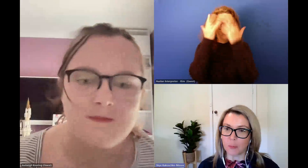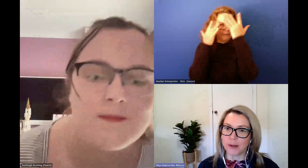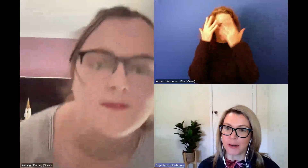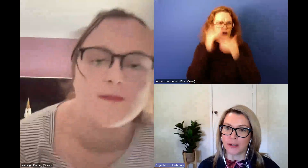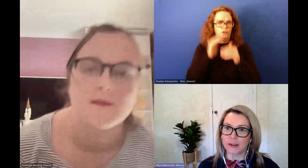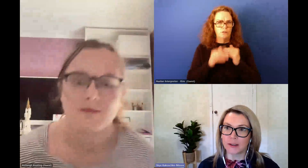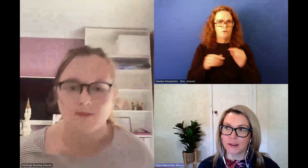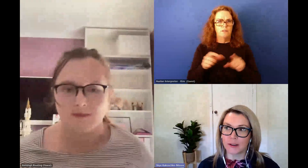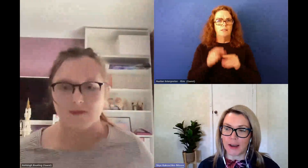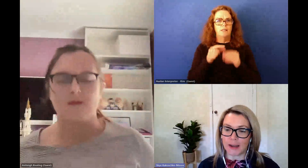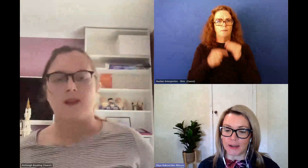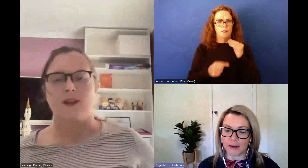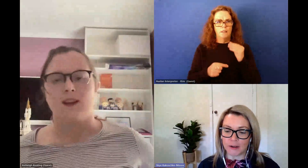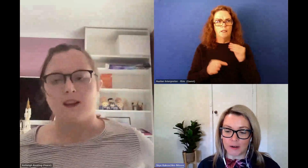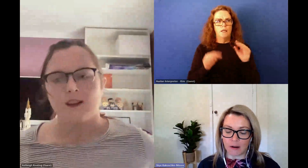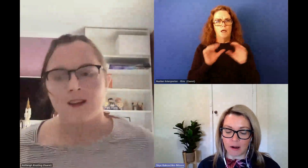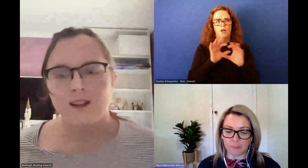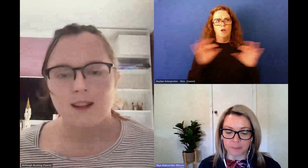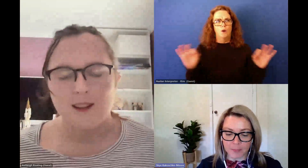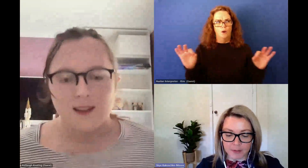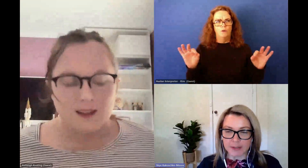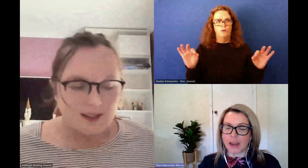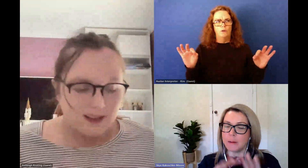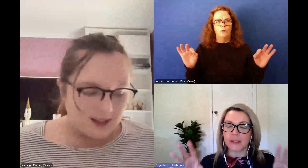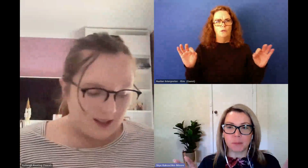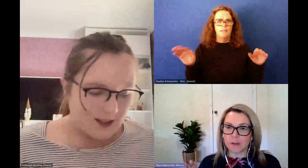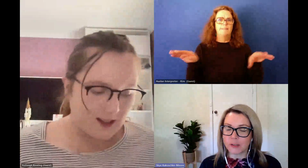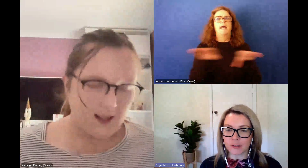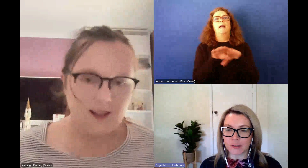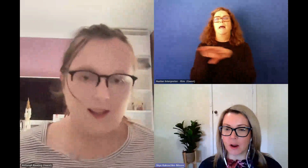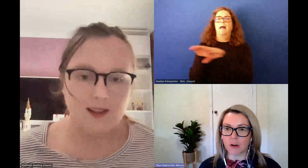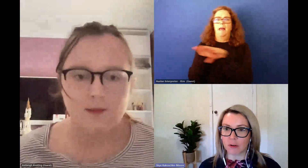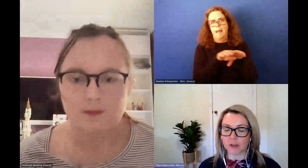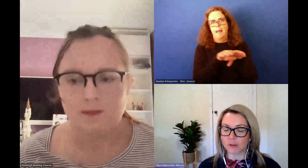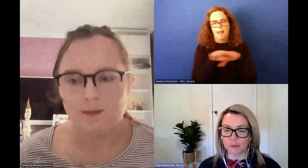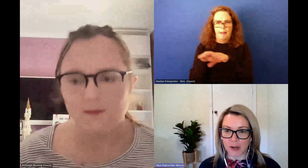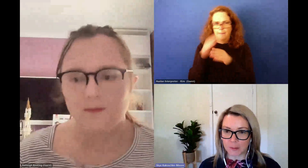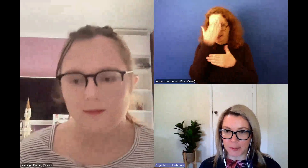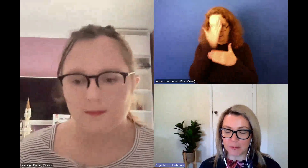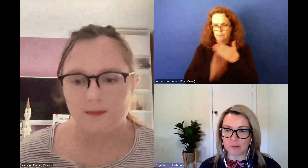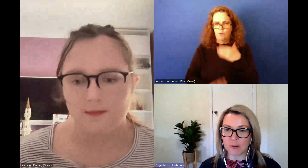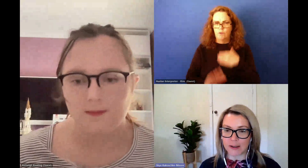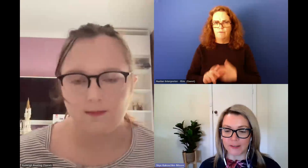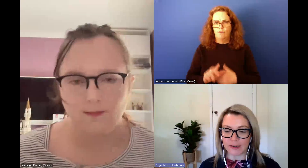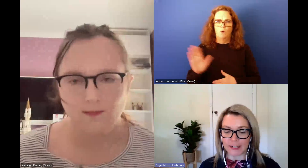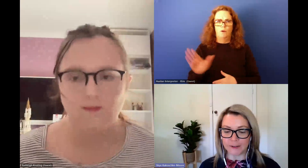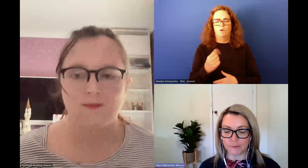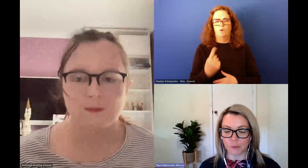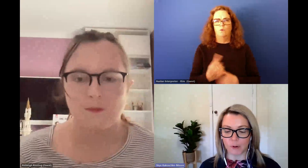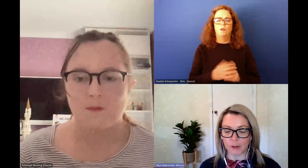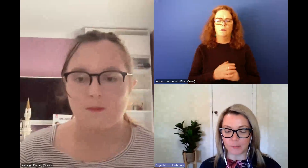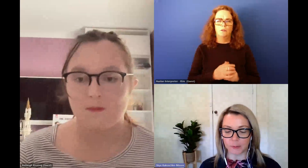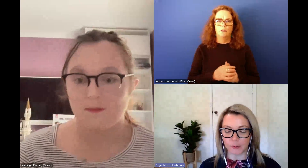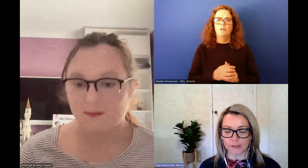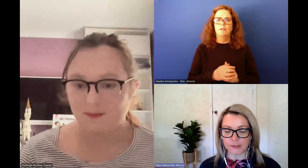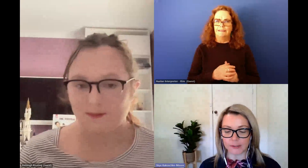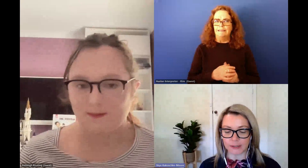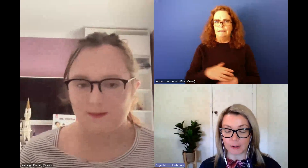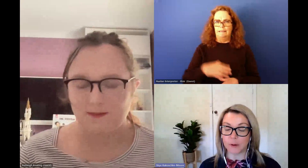not being a the same experience across all young people and the need for employers to keep